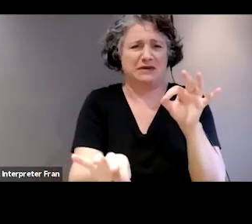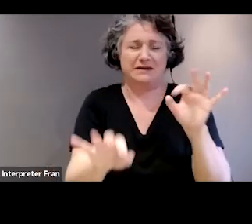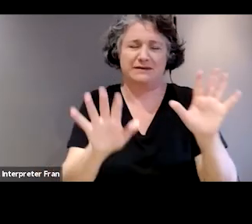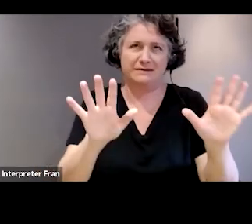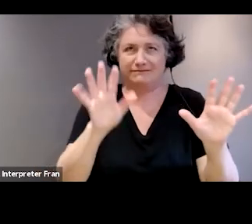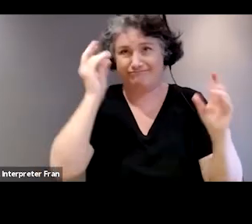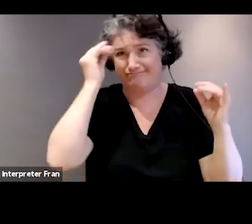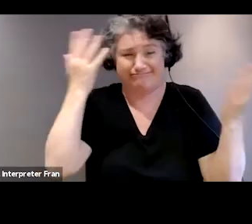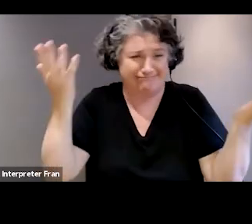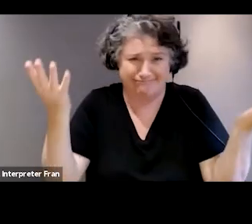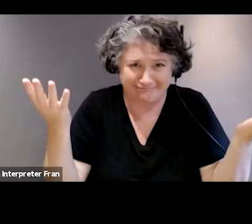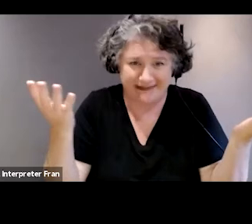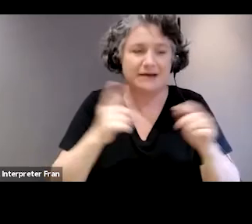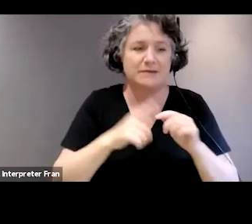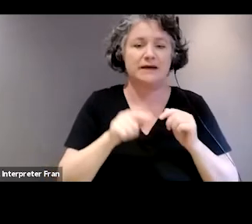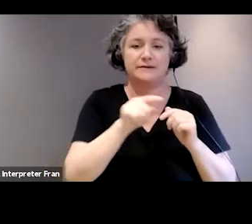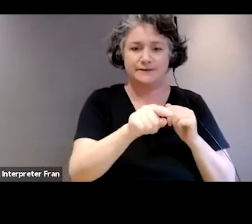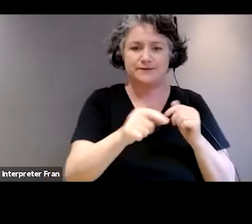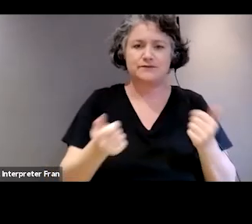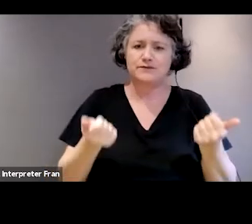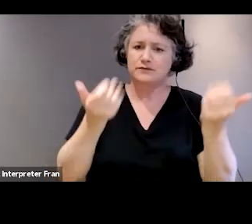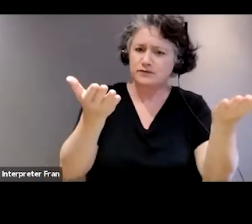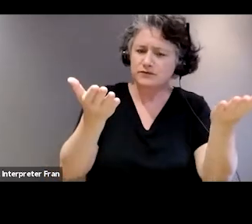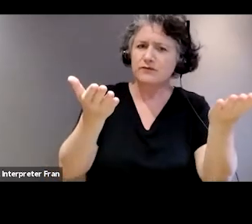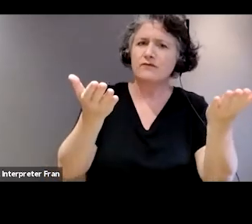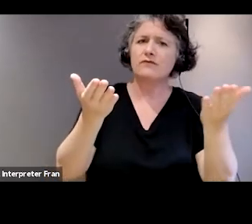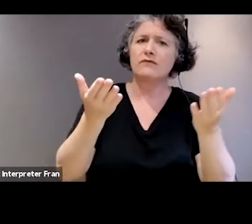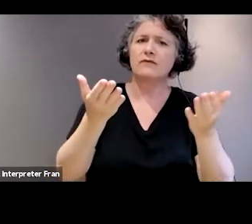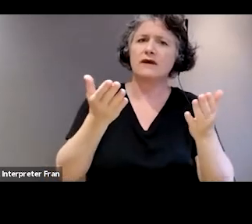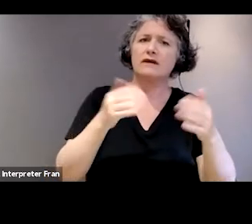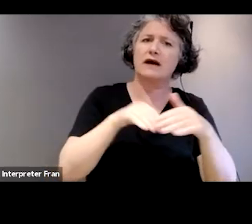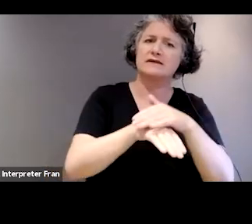disability communities, and we also work to identify, review, and address concerns with